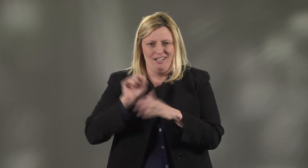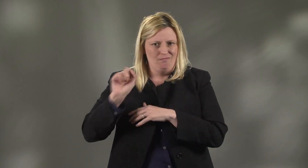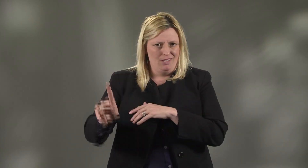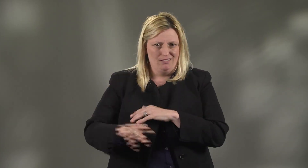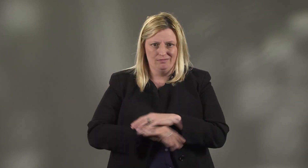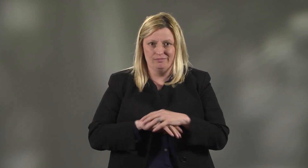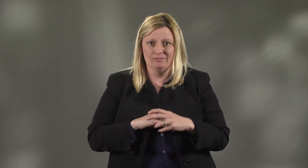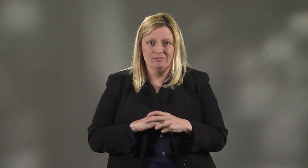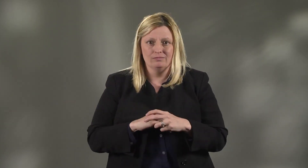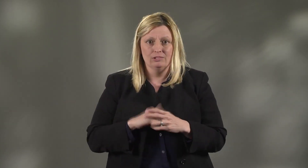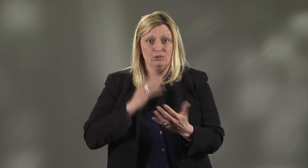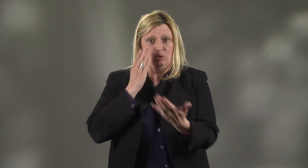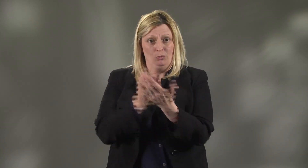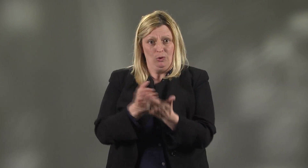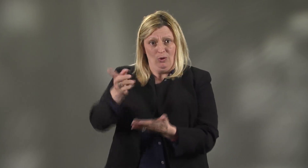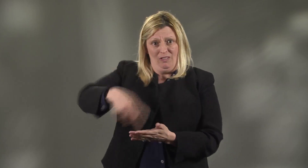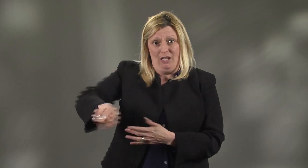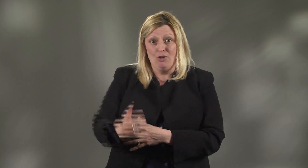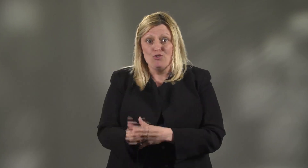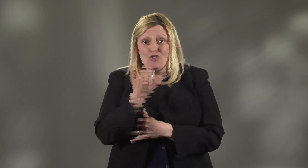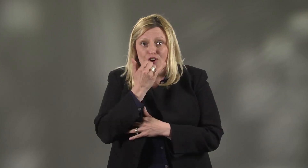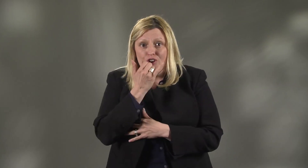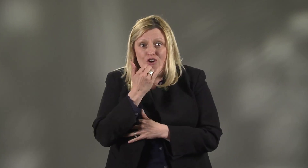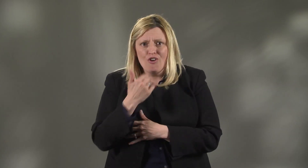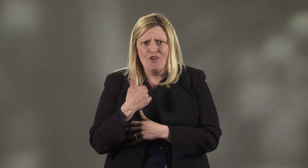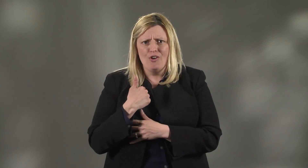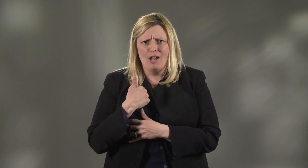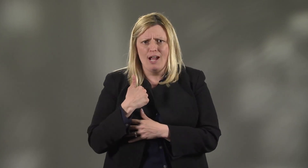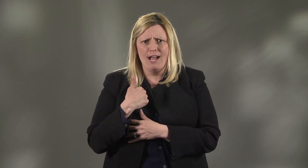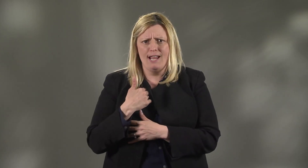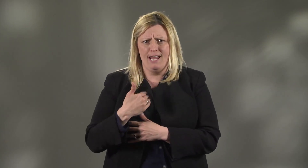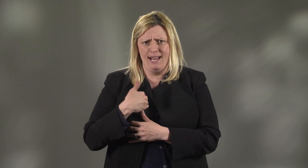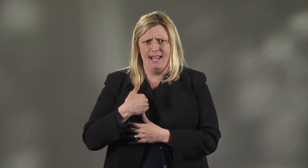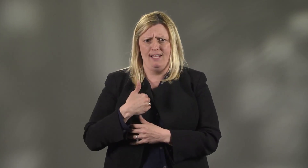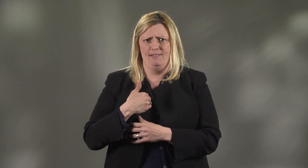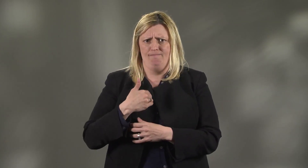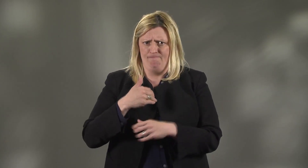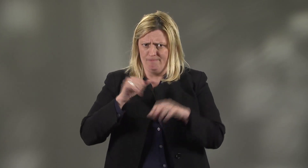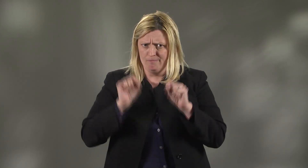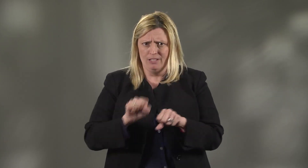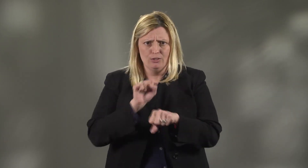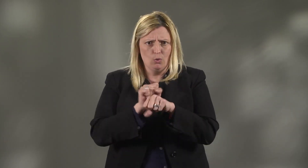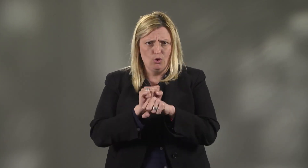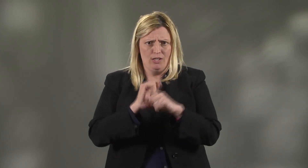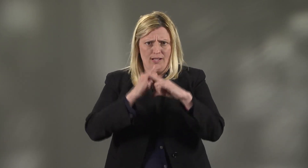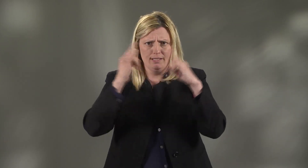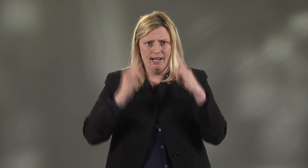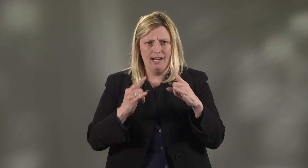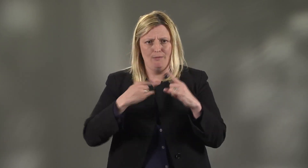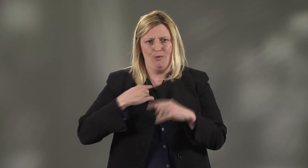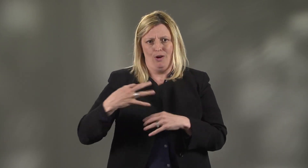I was in shock and I never returned to the camp. To prove that they were wrong and that I had the ability